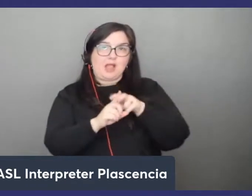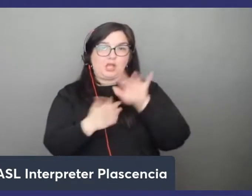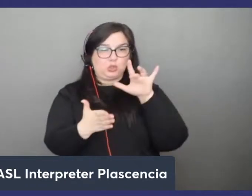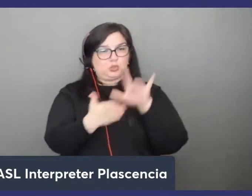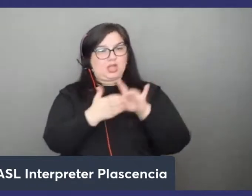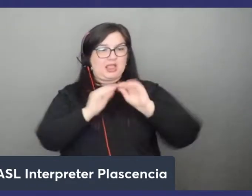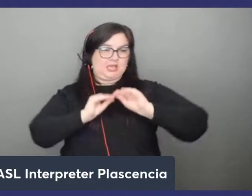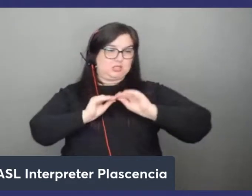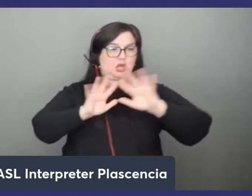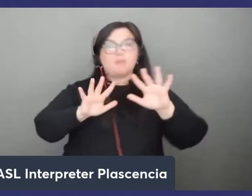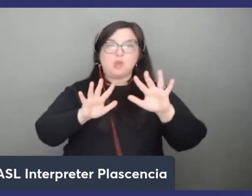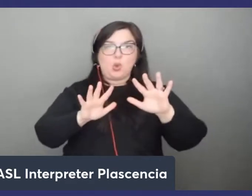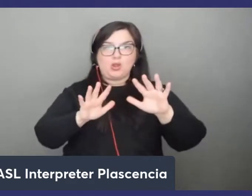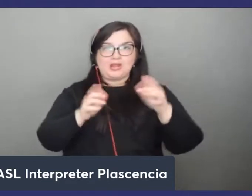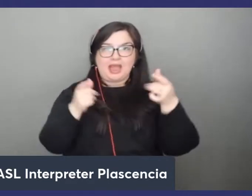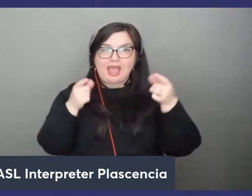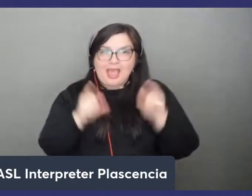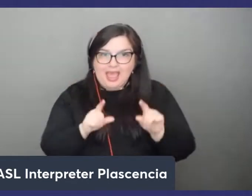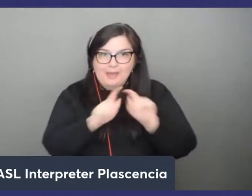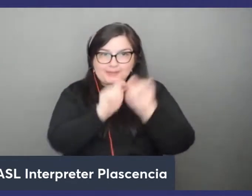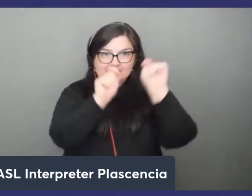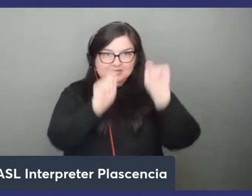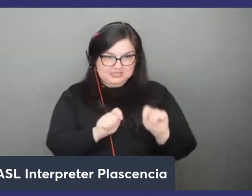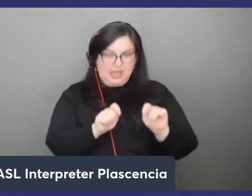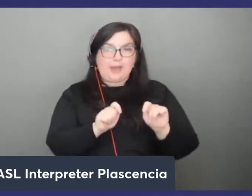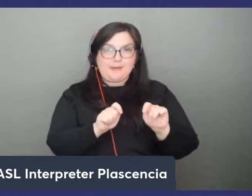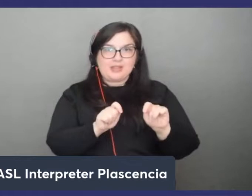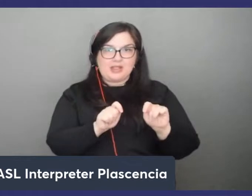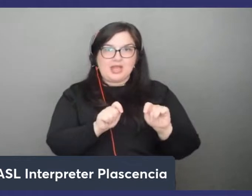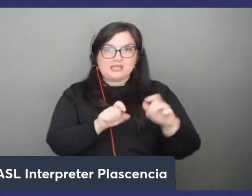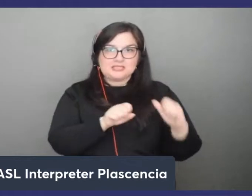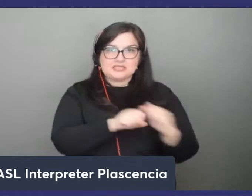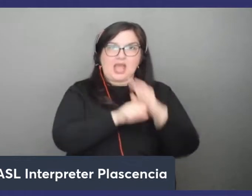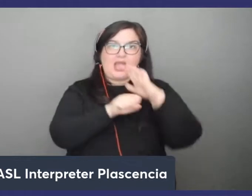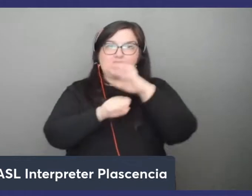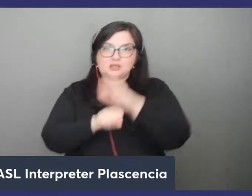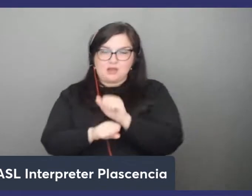it takes this CloudFormation template, send it over to AWS CloudFormation to interpret,